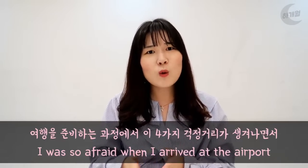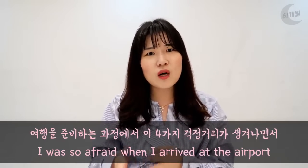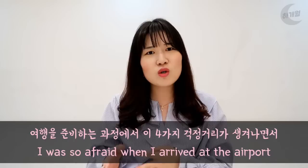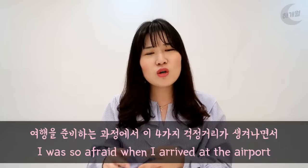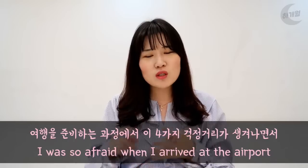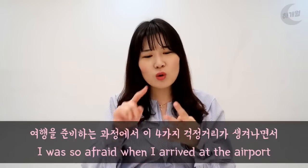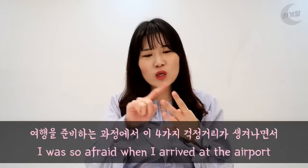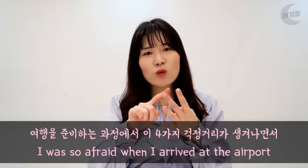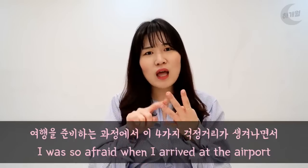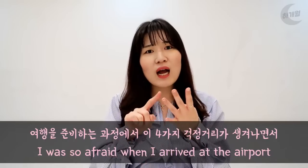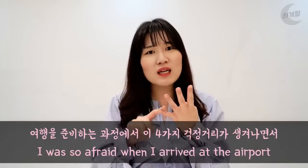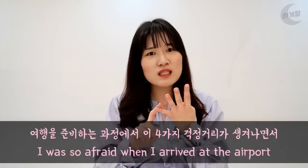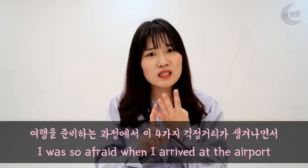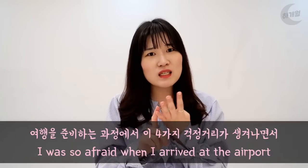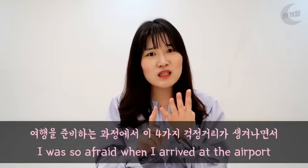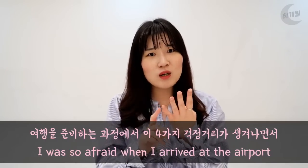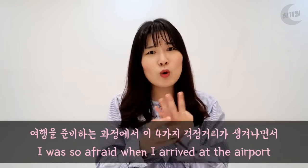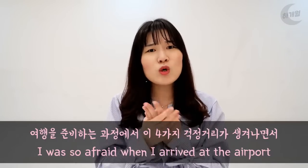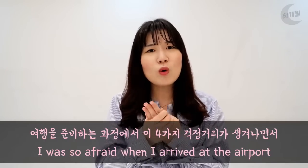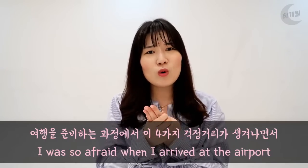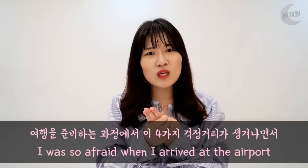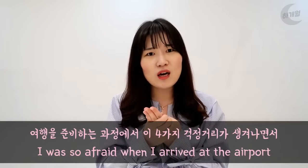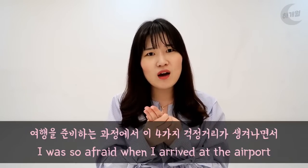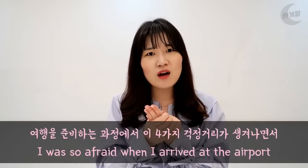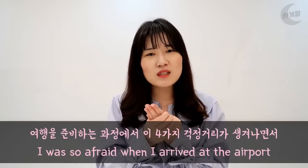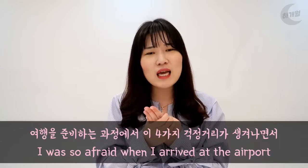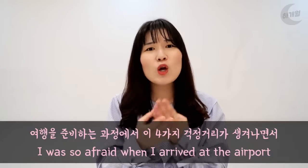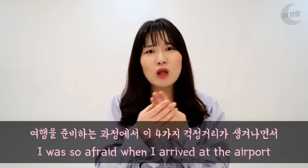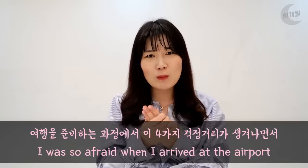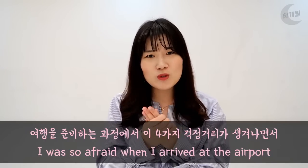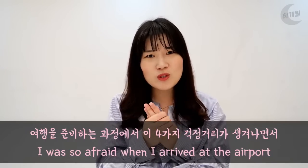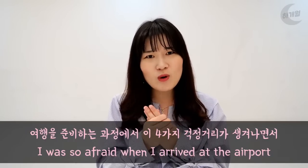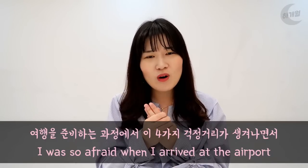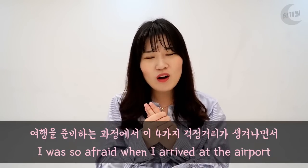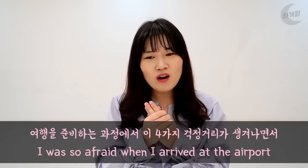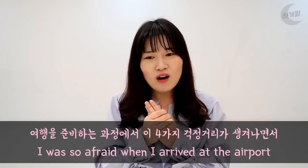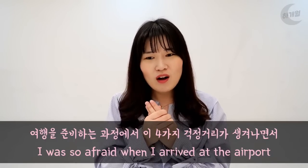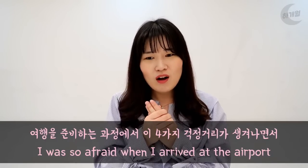I was so afraid when I arrived at the airport